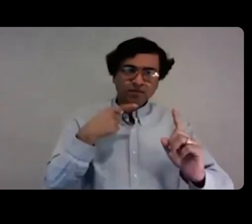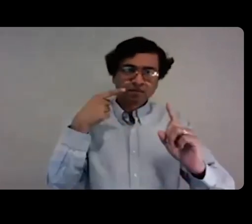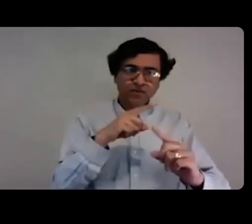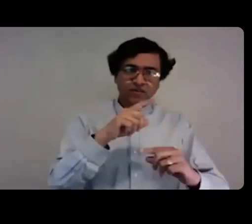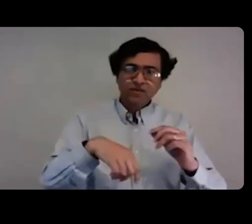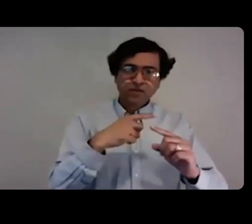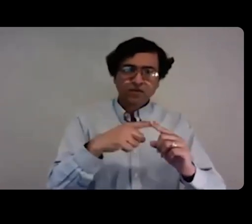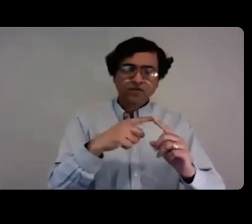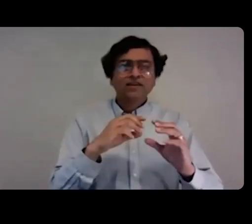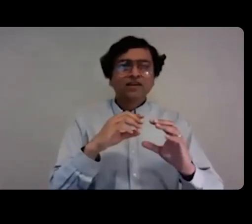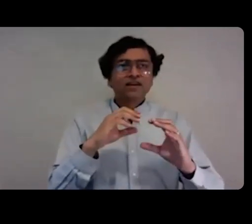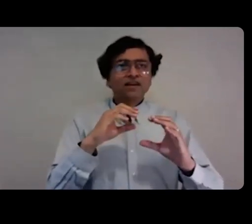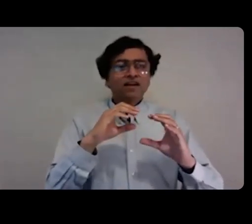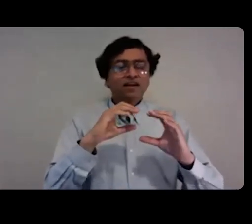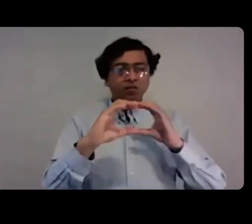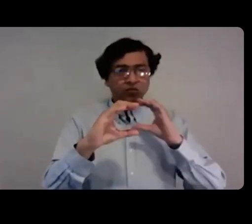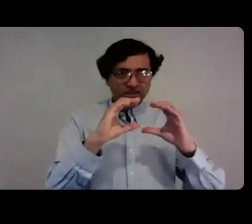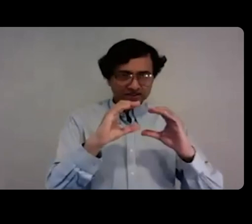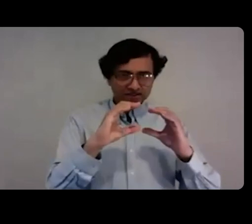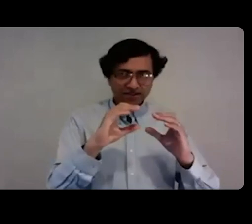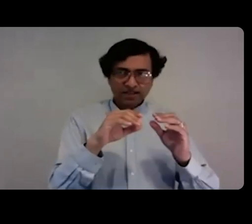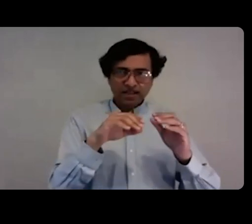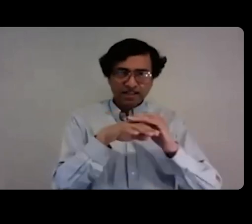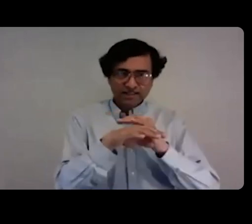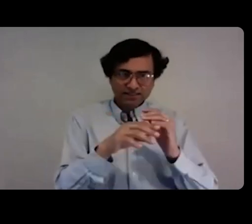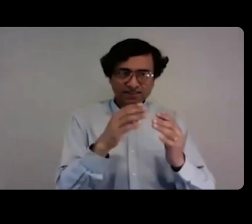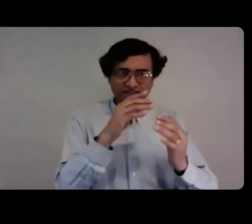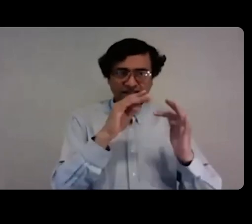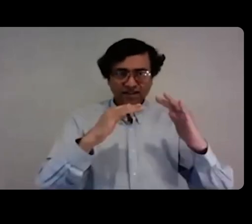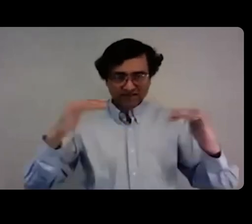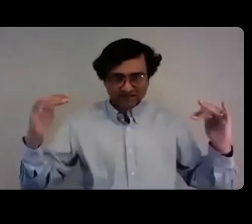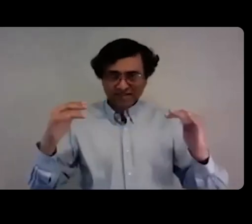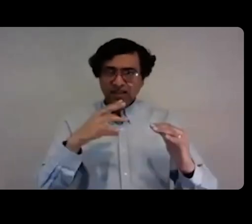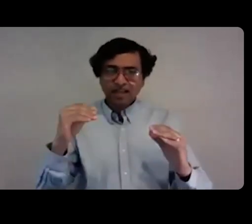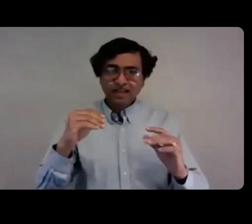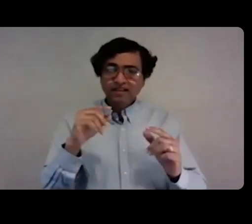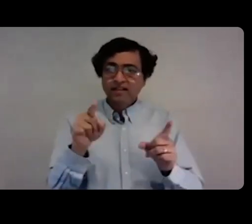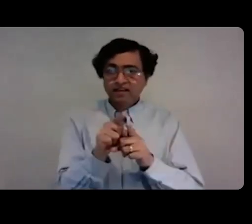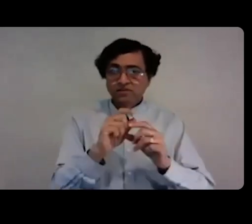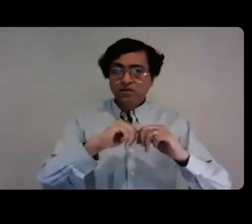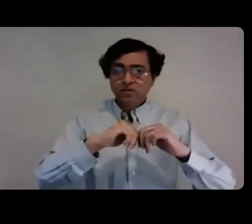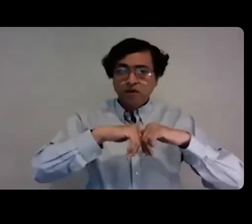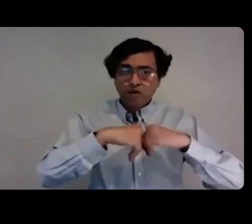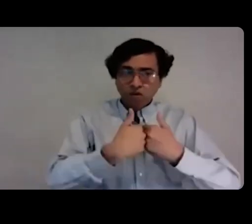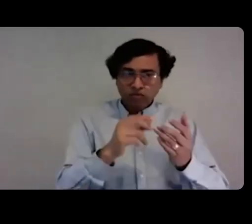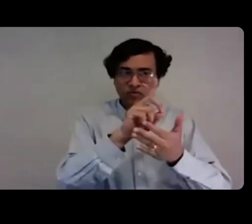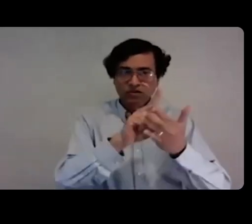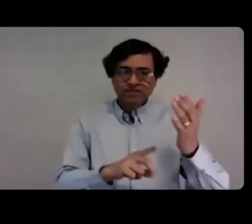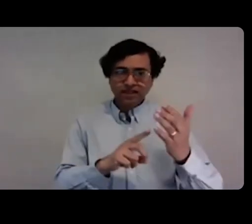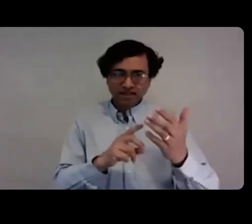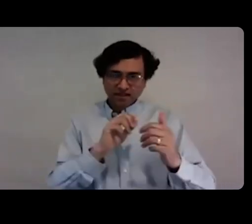And you can see here on the slide that it varies. So again, communication access varies.